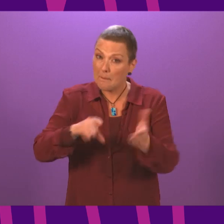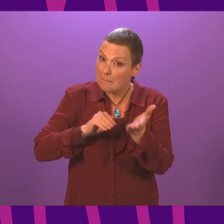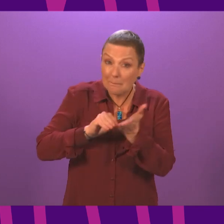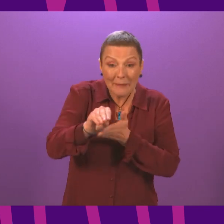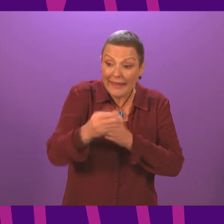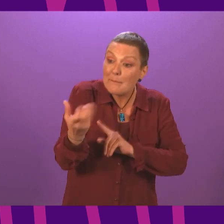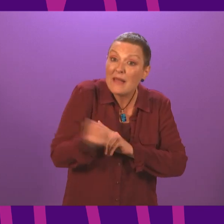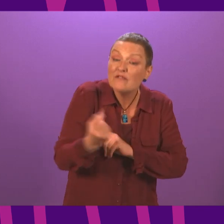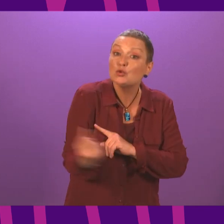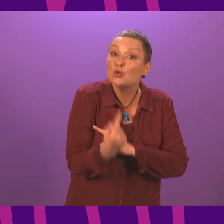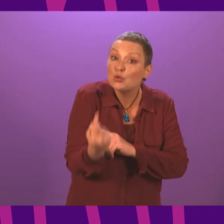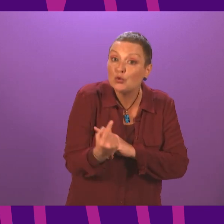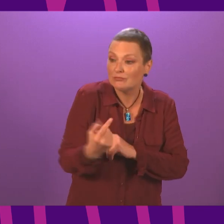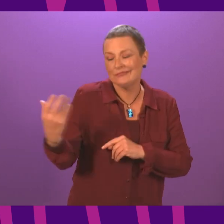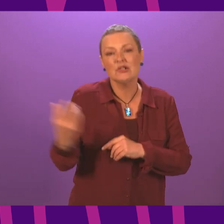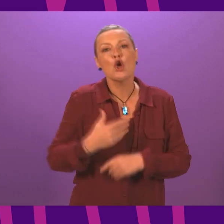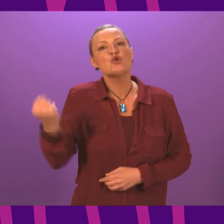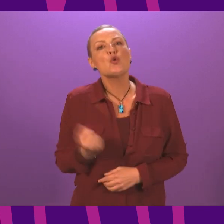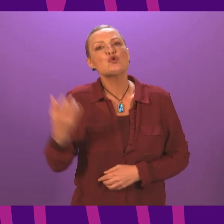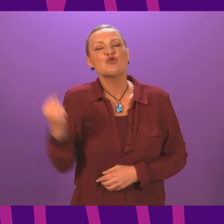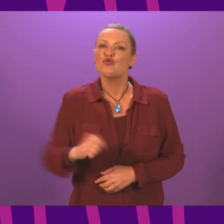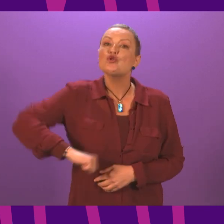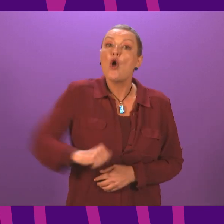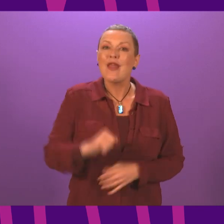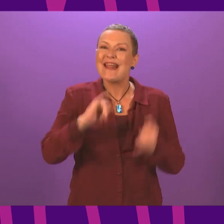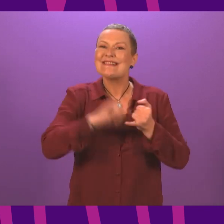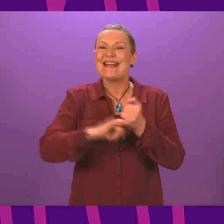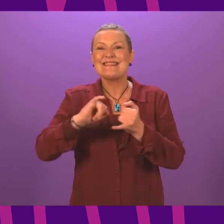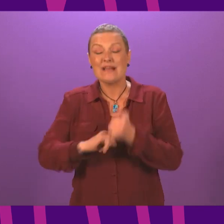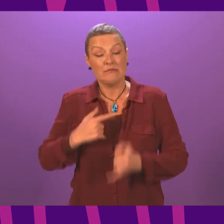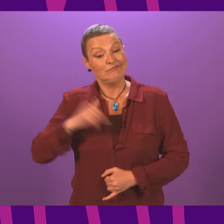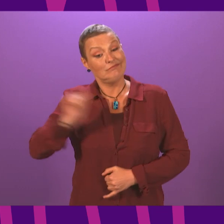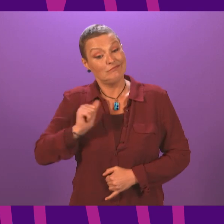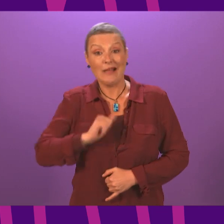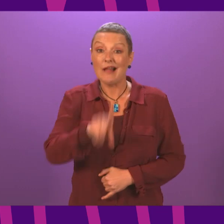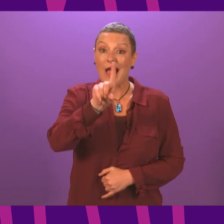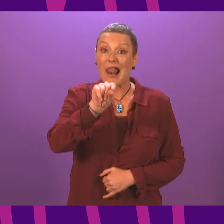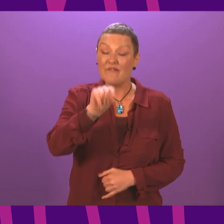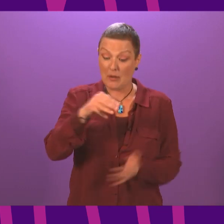benefits to people. Social Security Scotland is forecast to spend £111 million this financial year